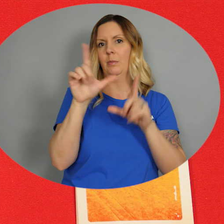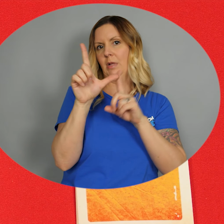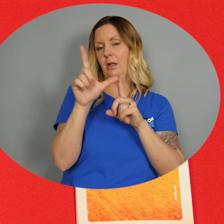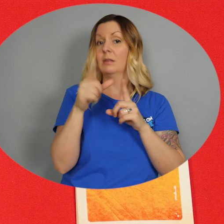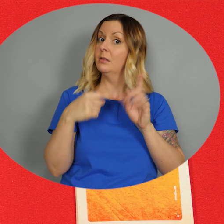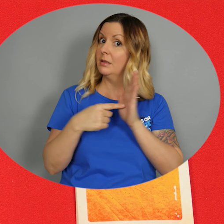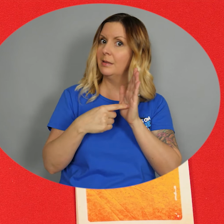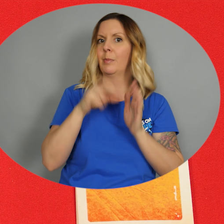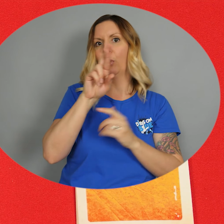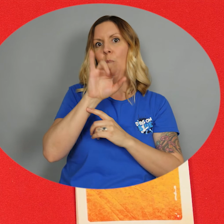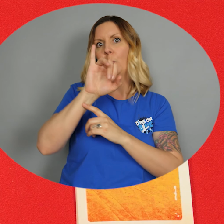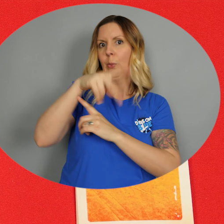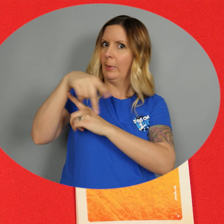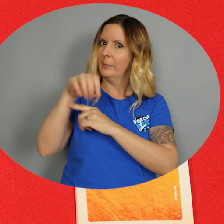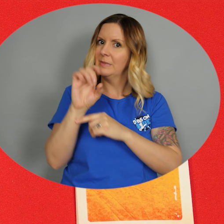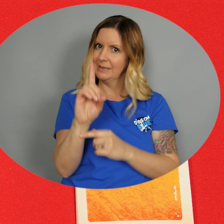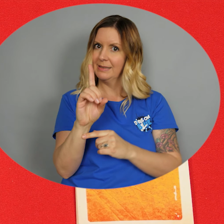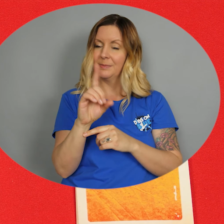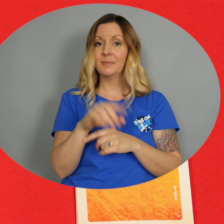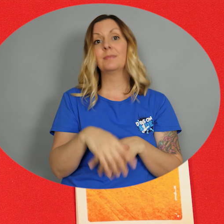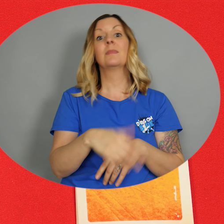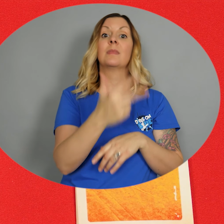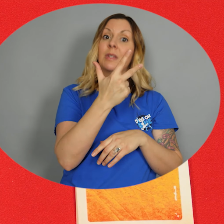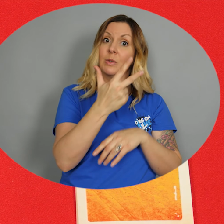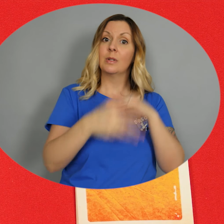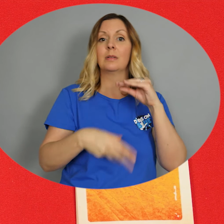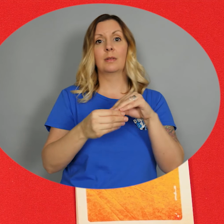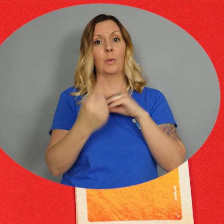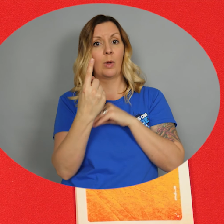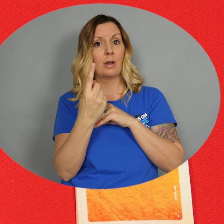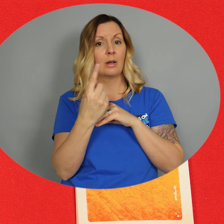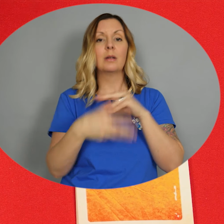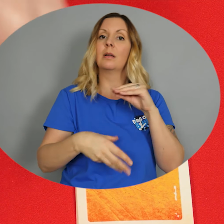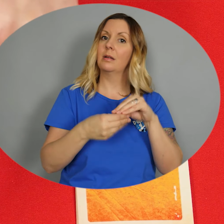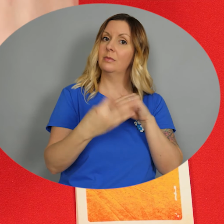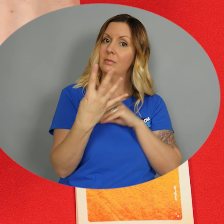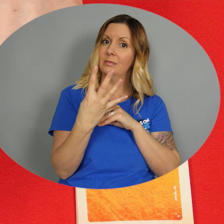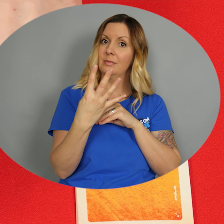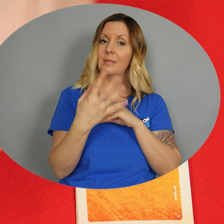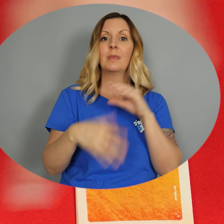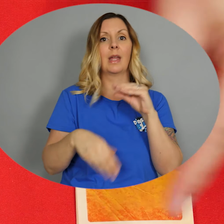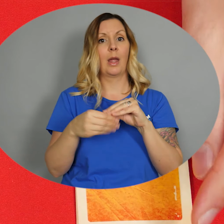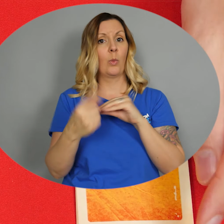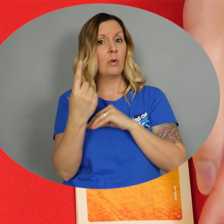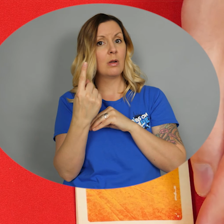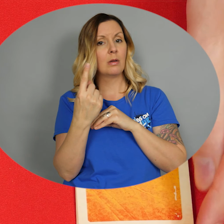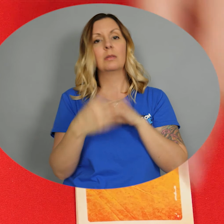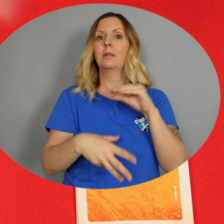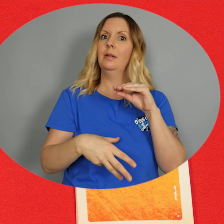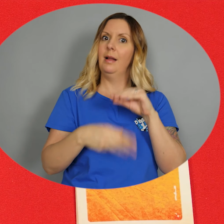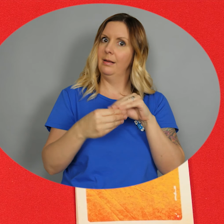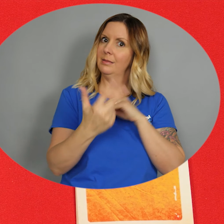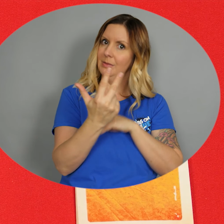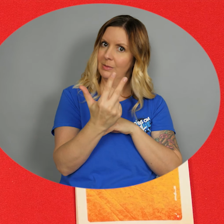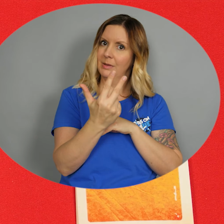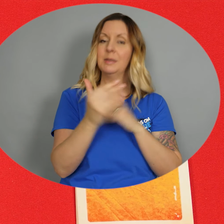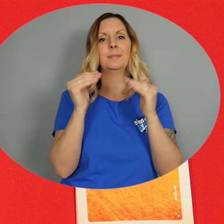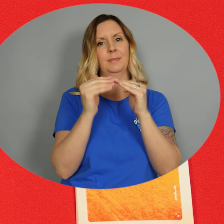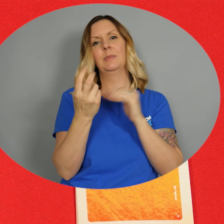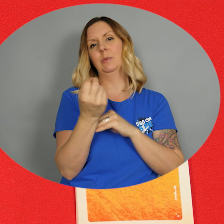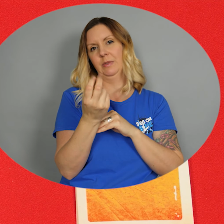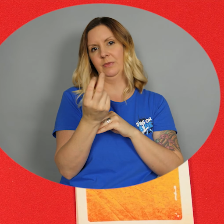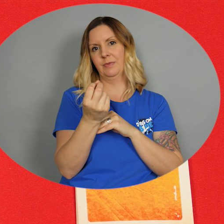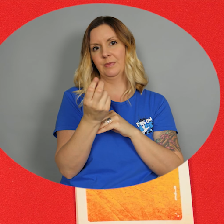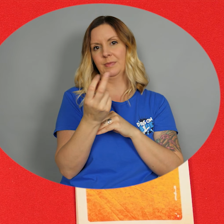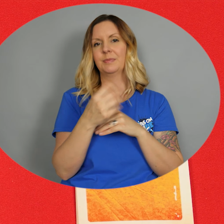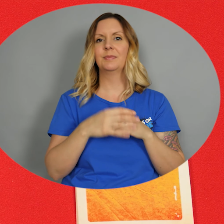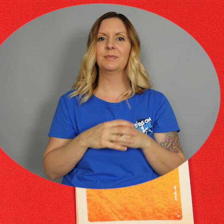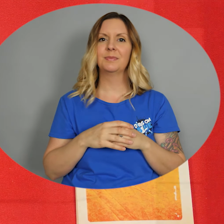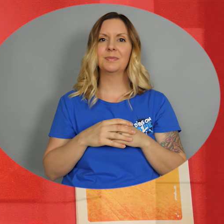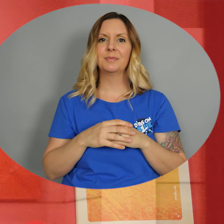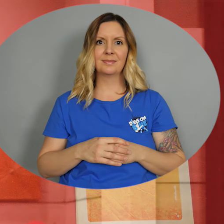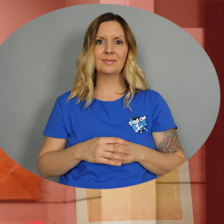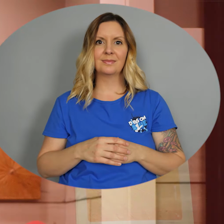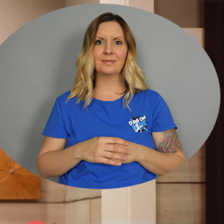For example, I spelled ripped, which gives me 3+1+4+1+3, for a total of 12. Now each